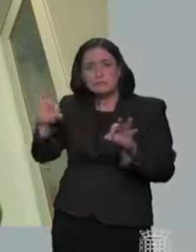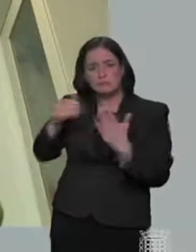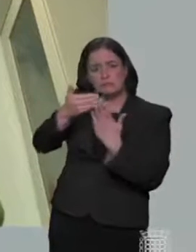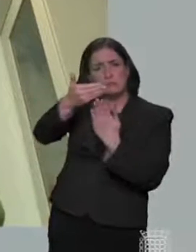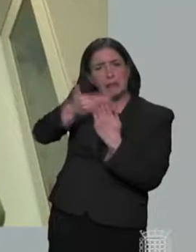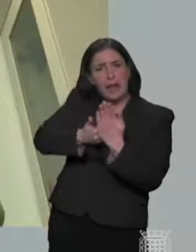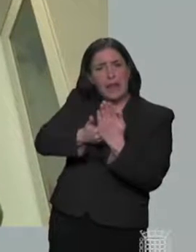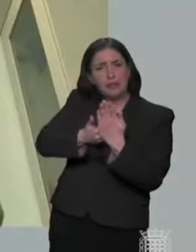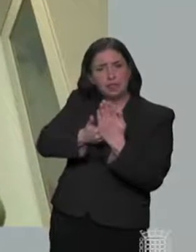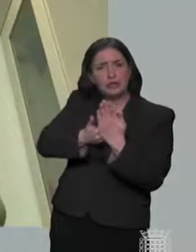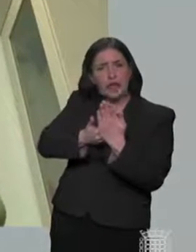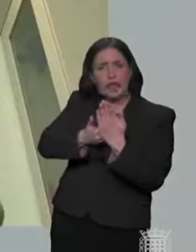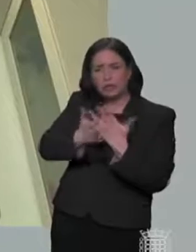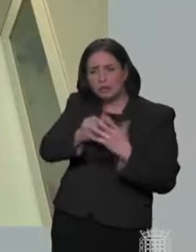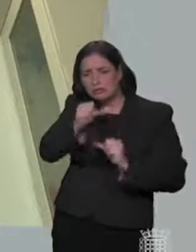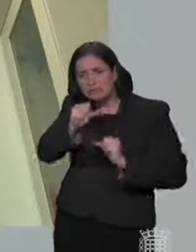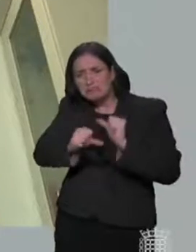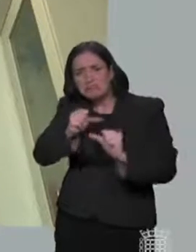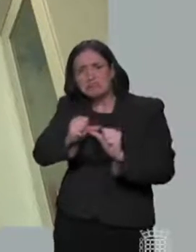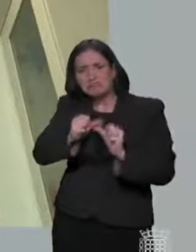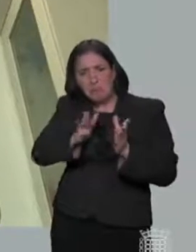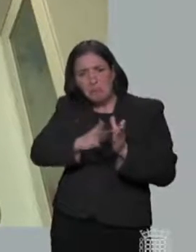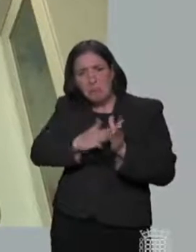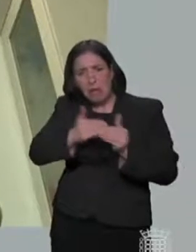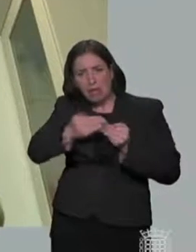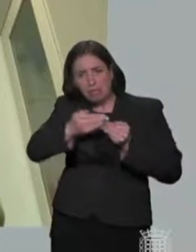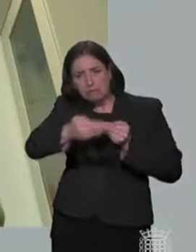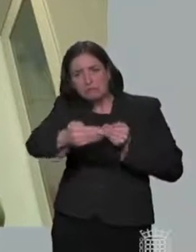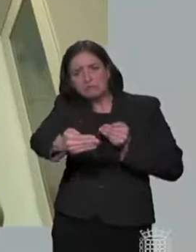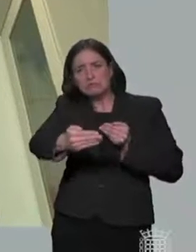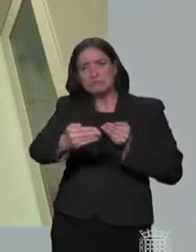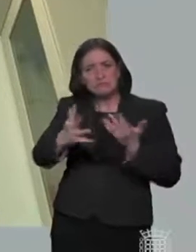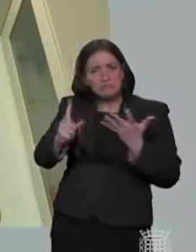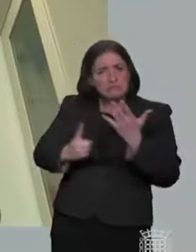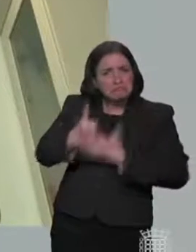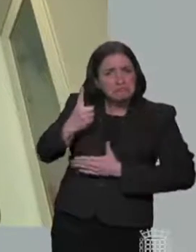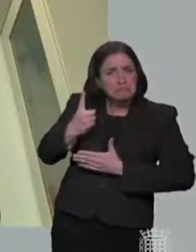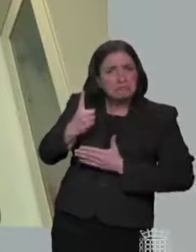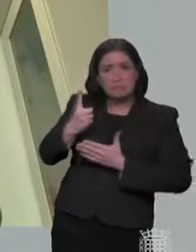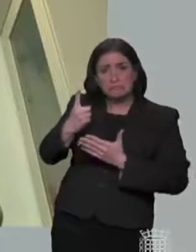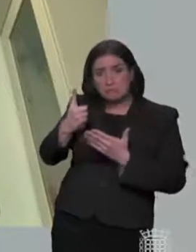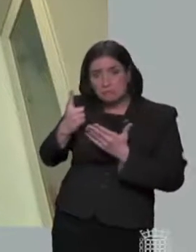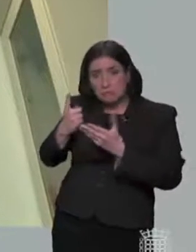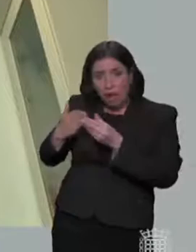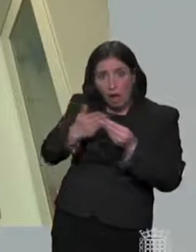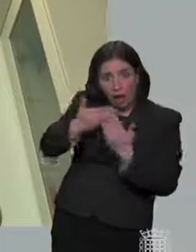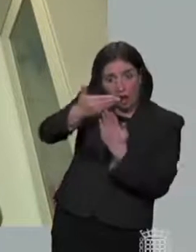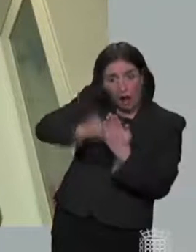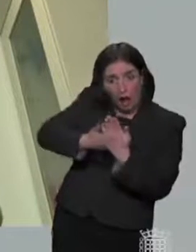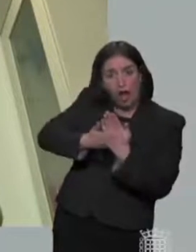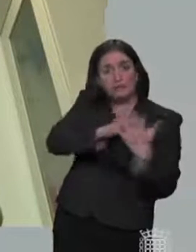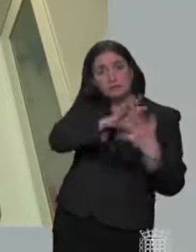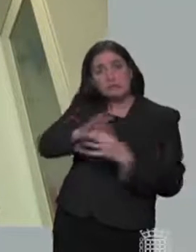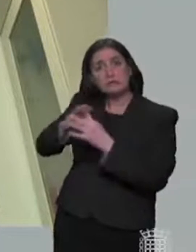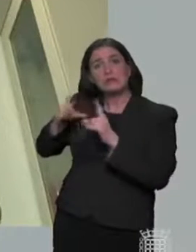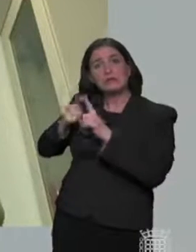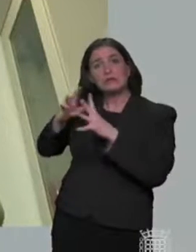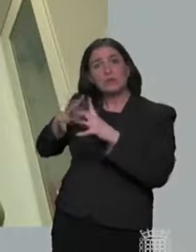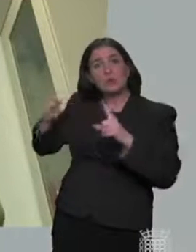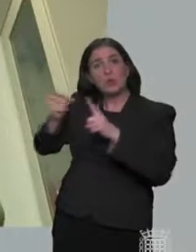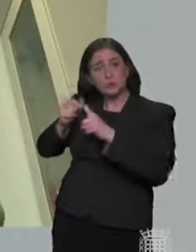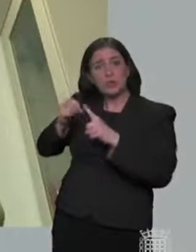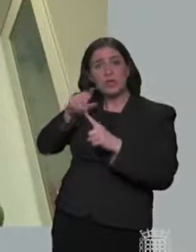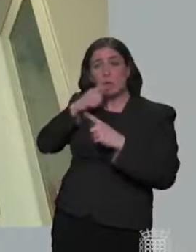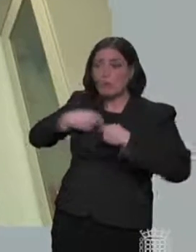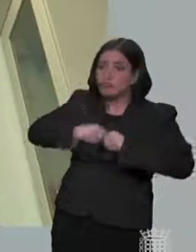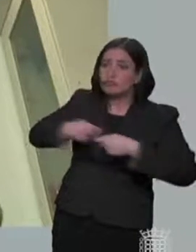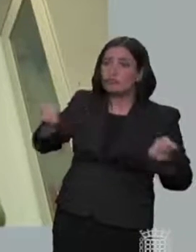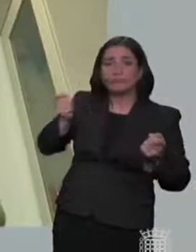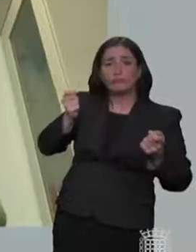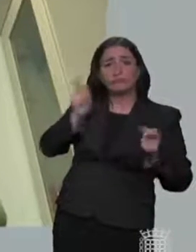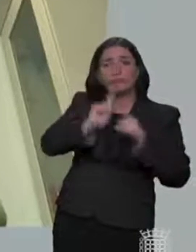in the months ahead will the guidance the gwp are going to issue to all departments be made public